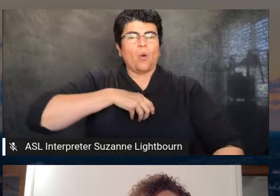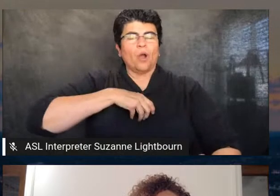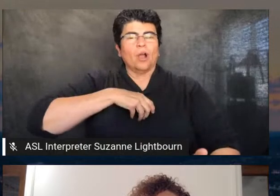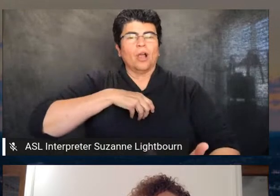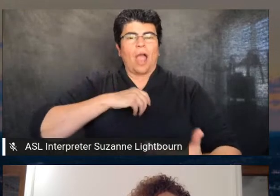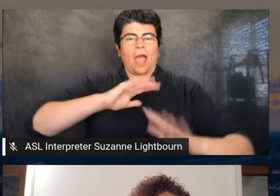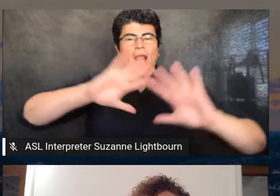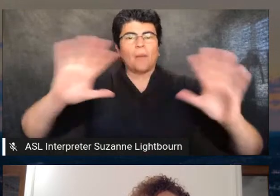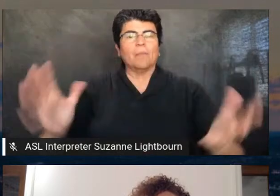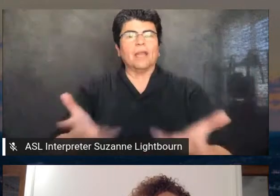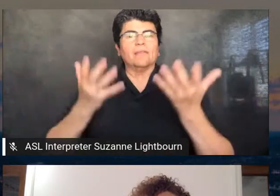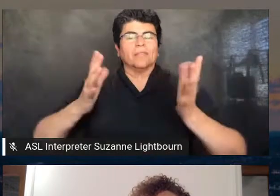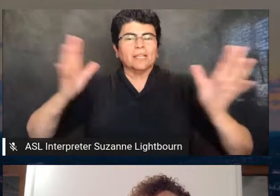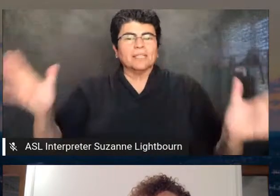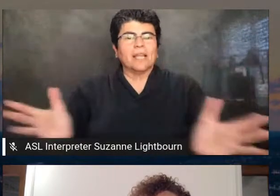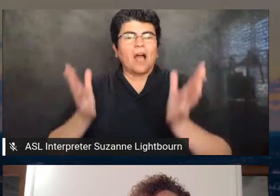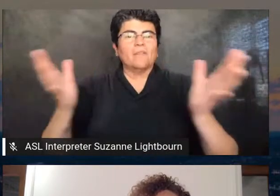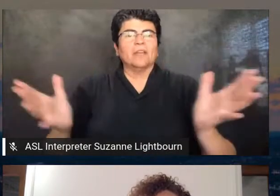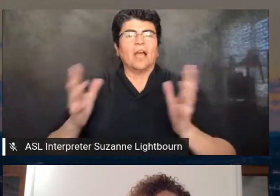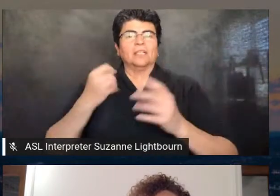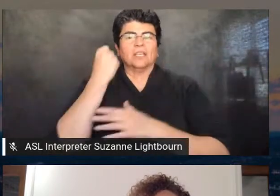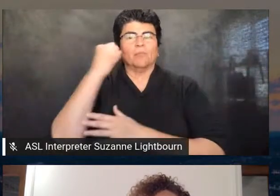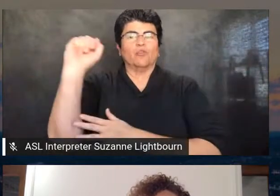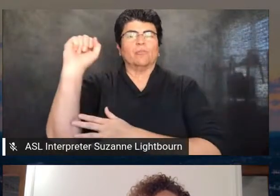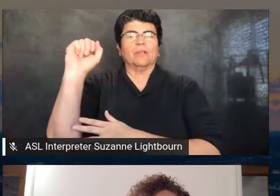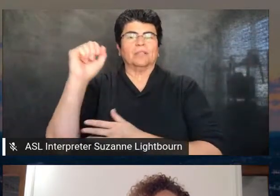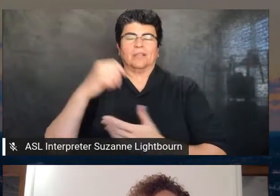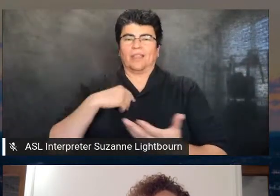a movement and a orientation.